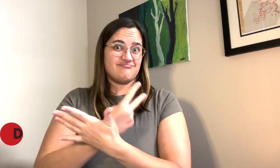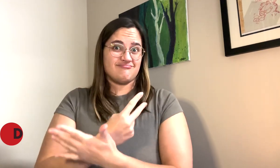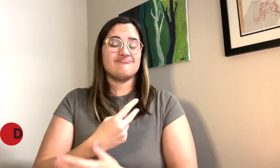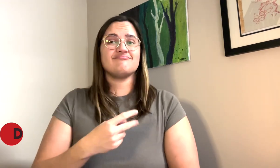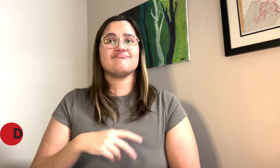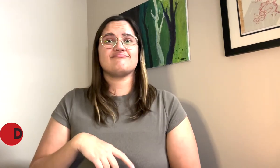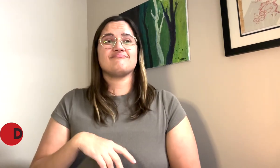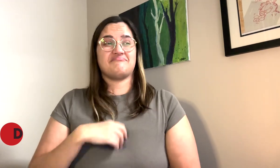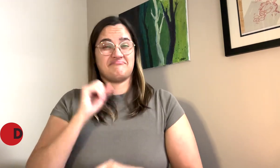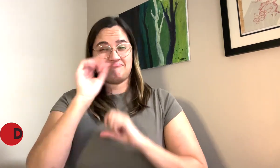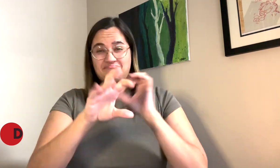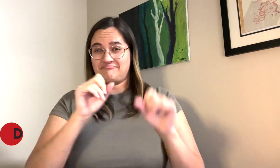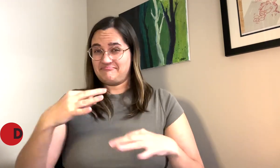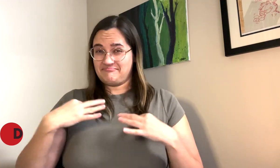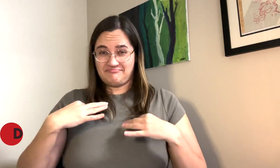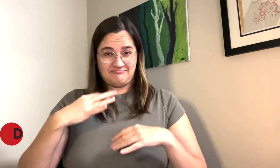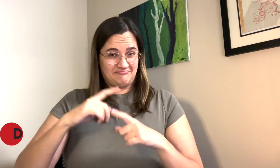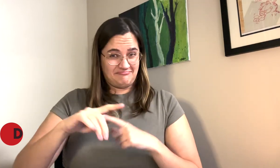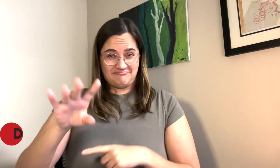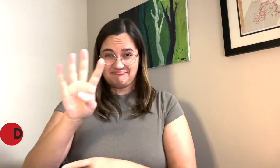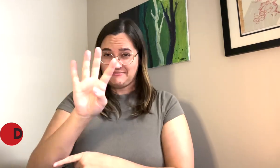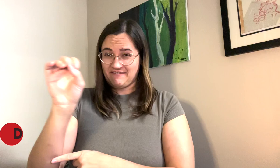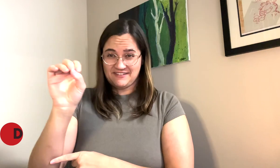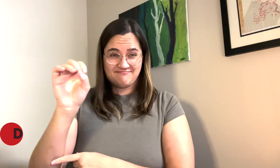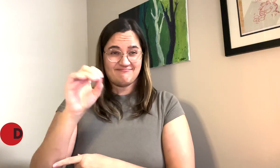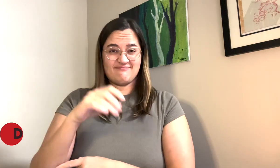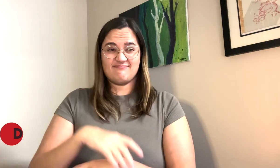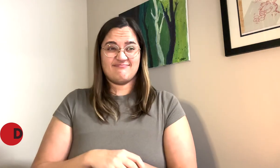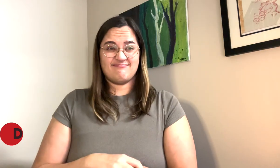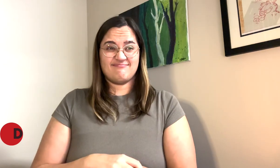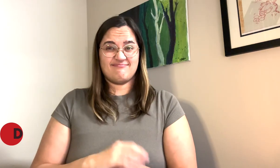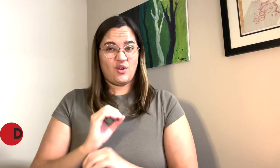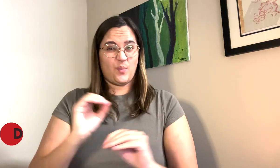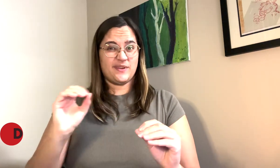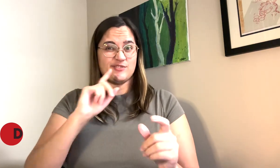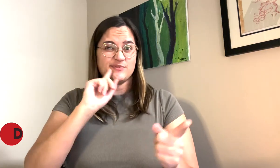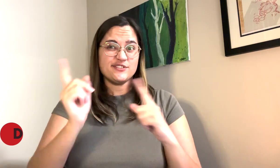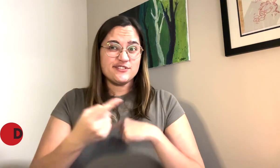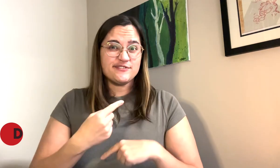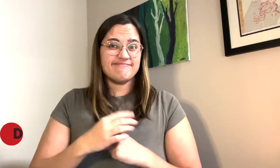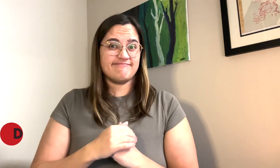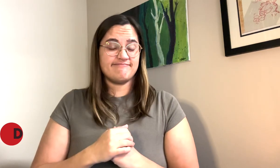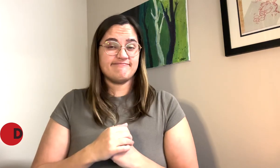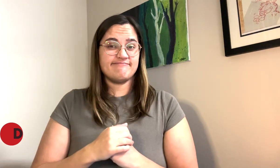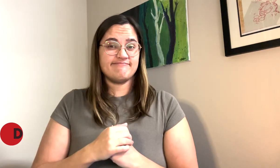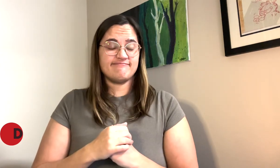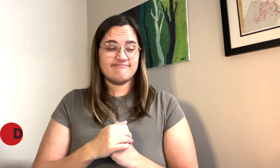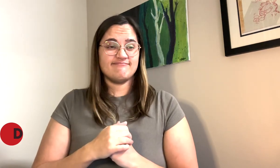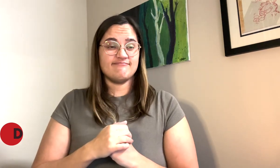Some people told me that it is because I have “Deaf”